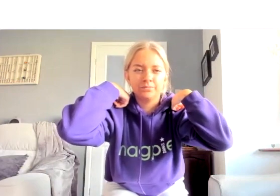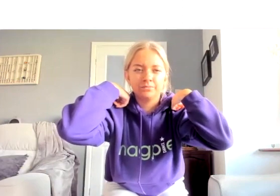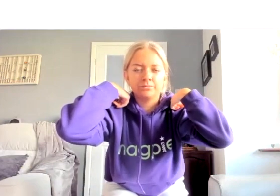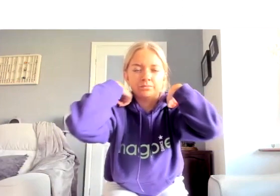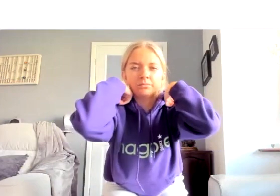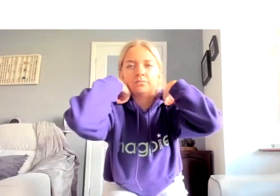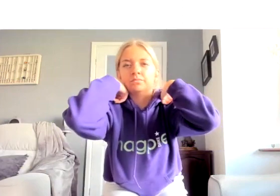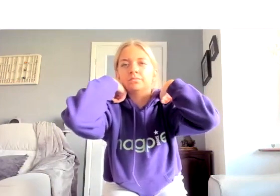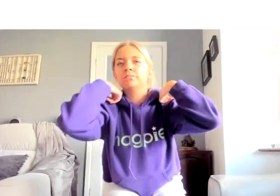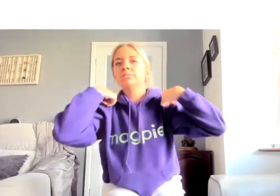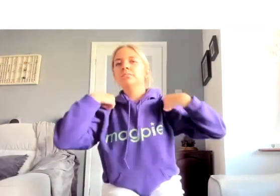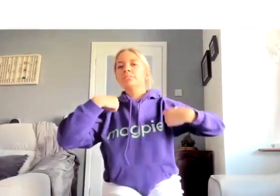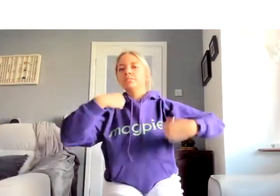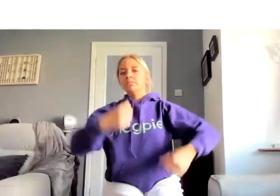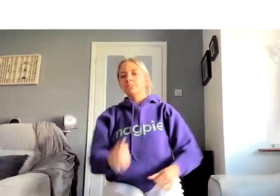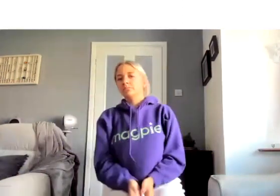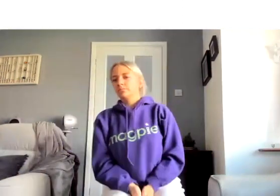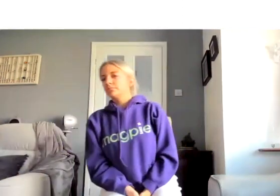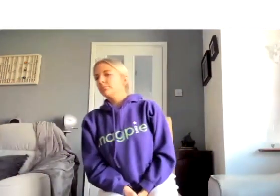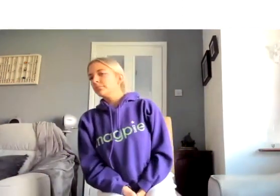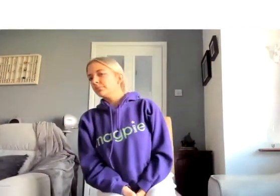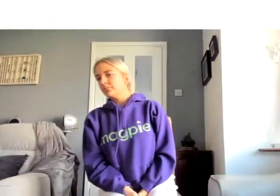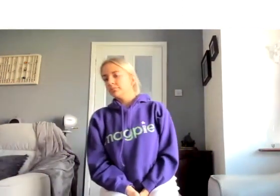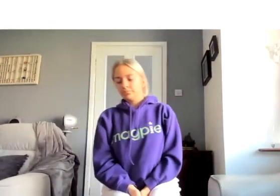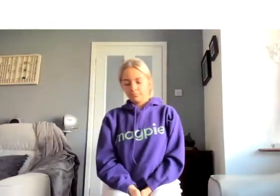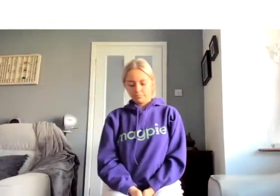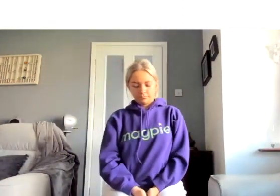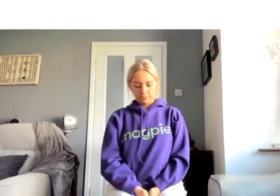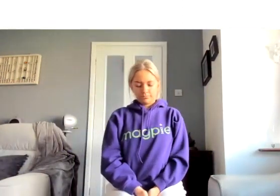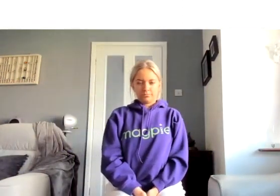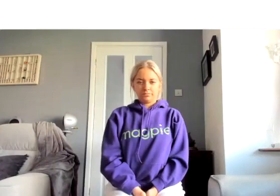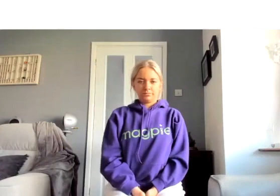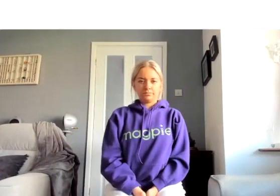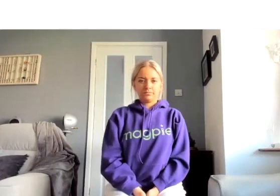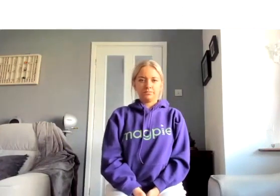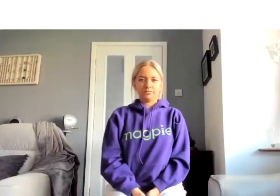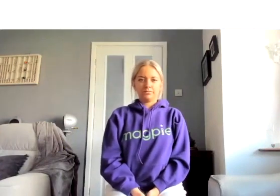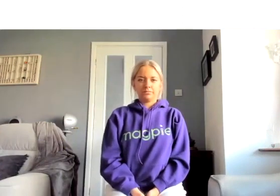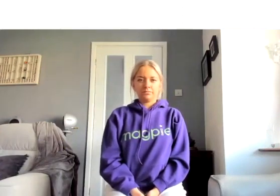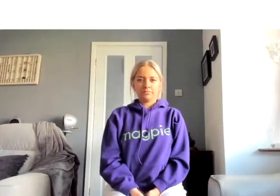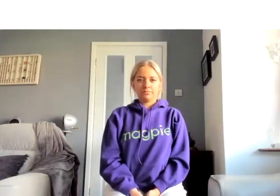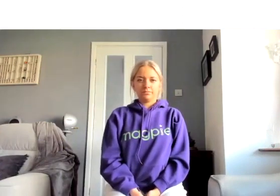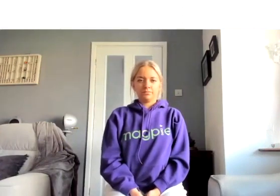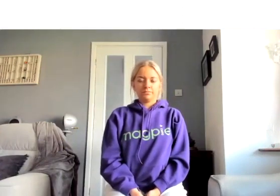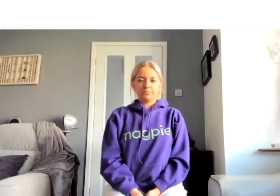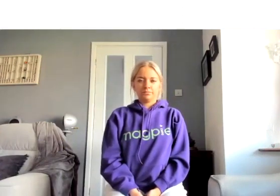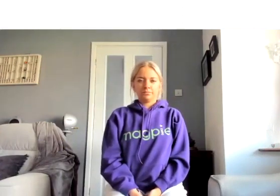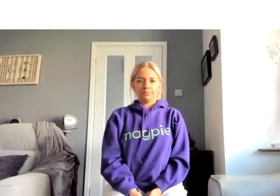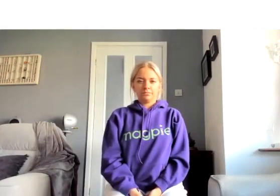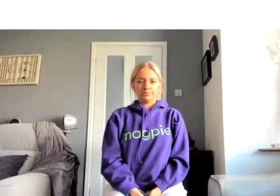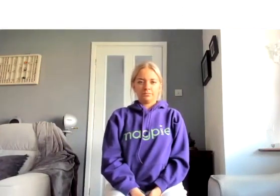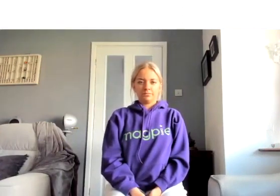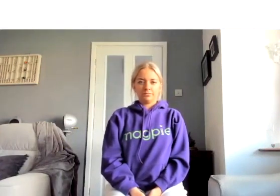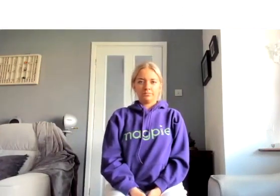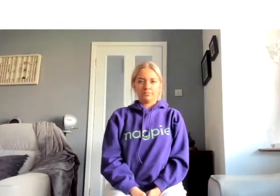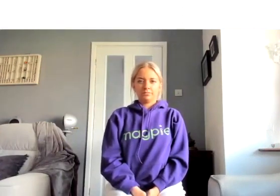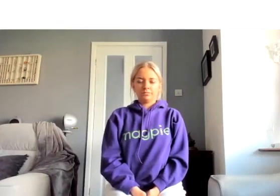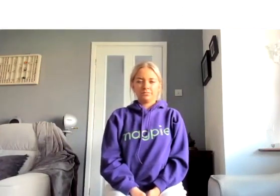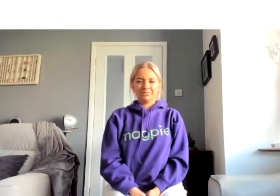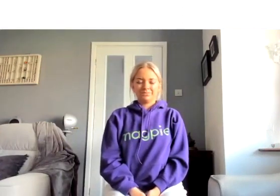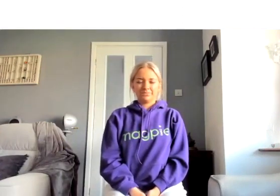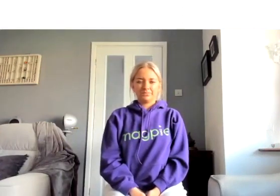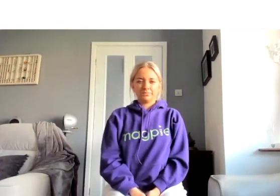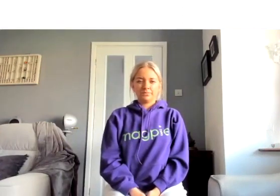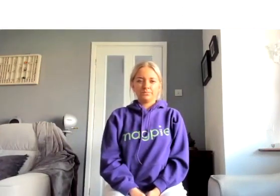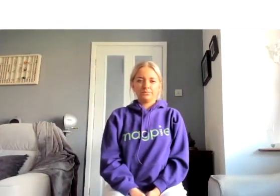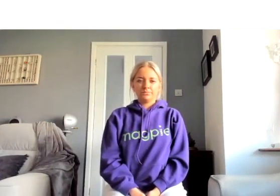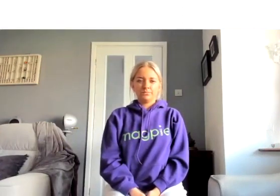how big the ox is brilliant simon let's go from the top with the music if that's okay thank you